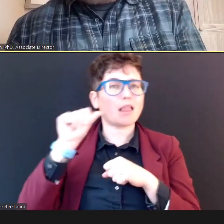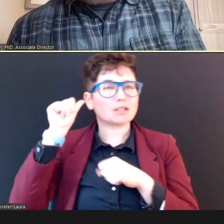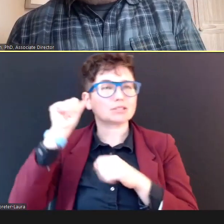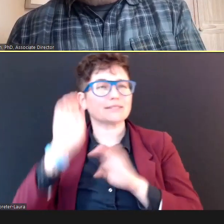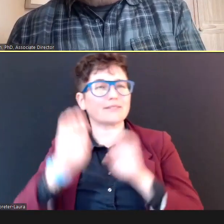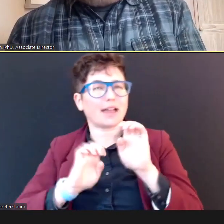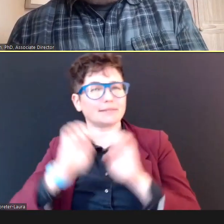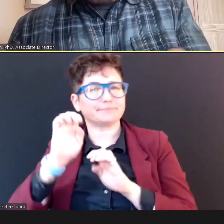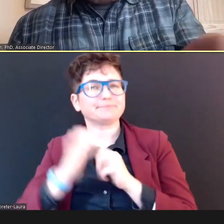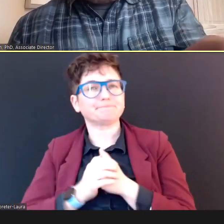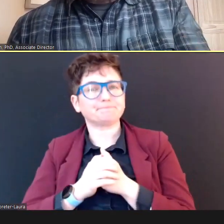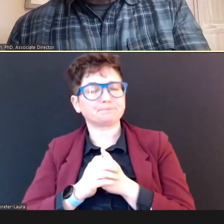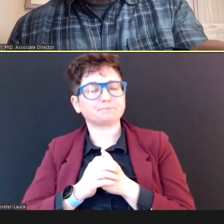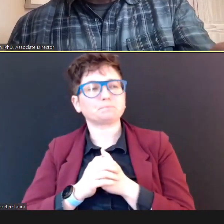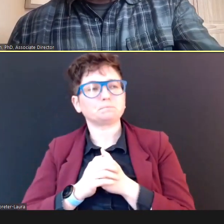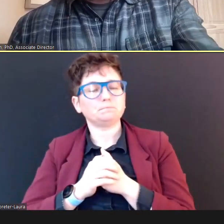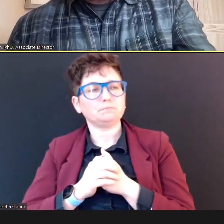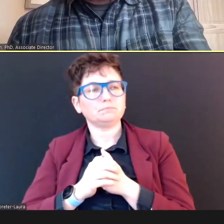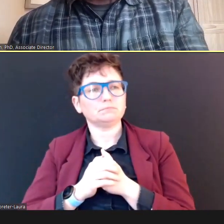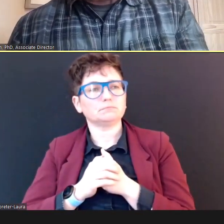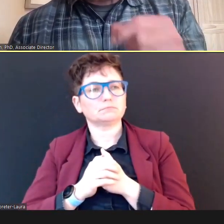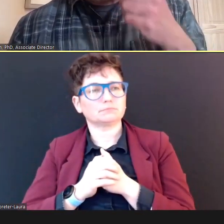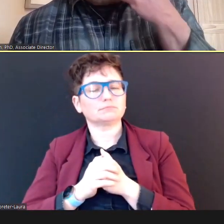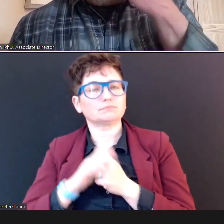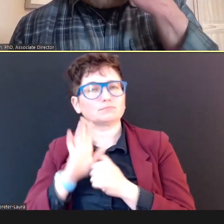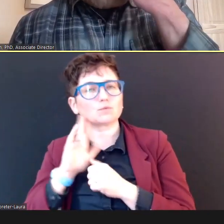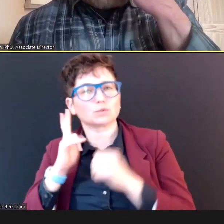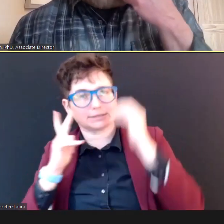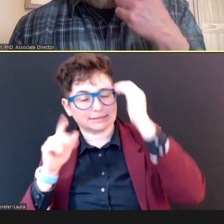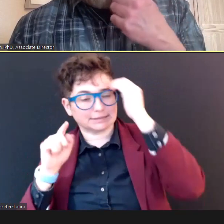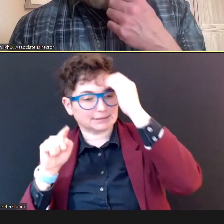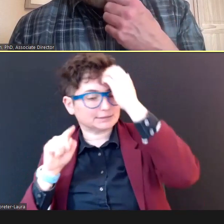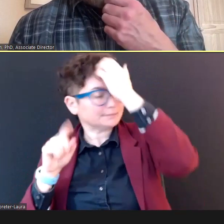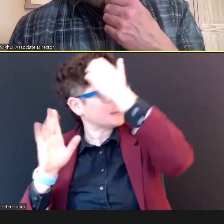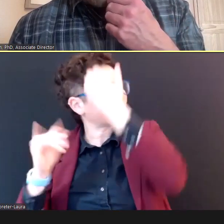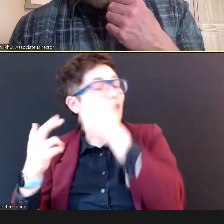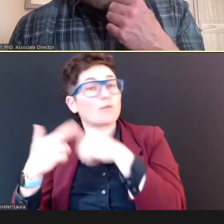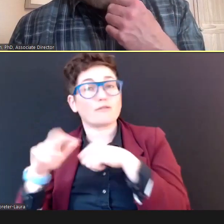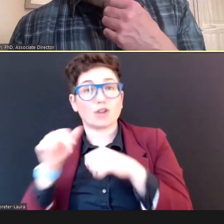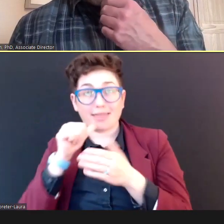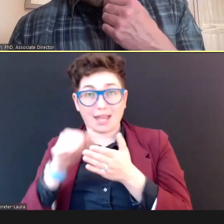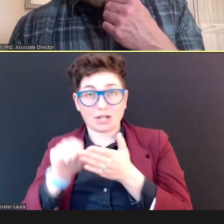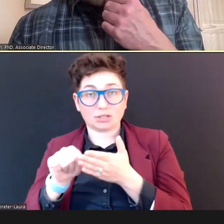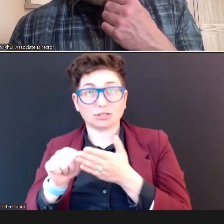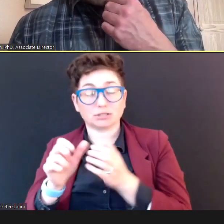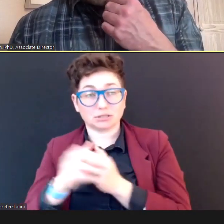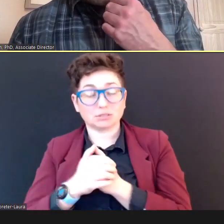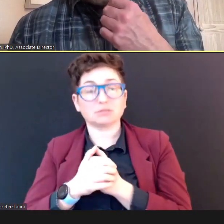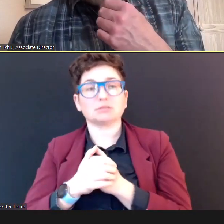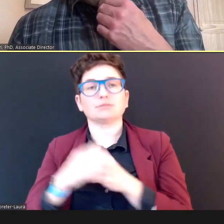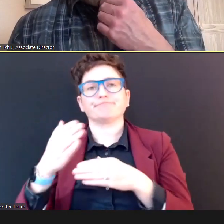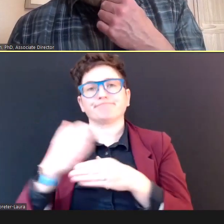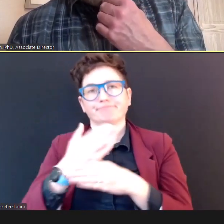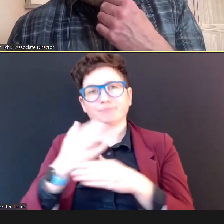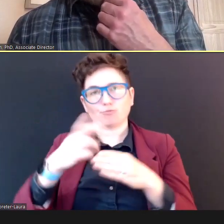evaluation so you'll see in that